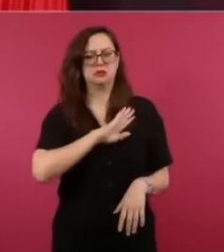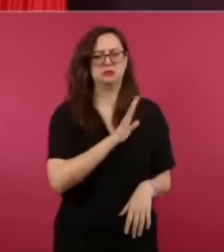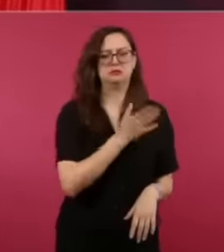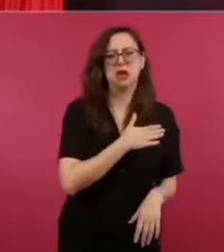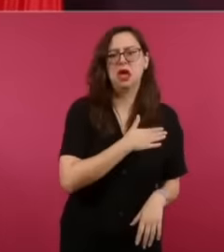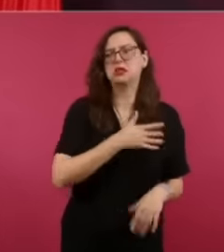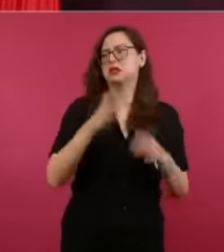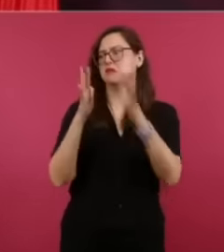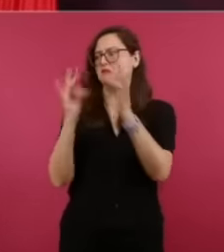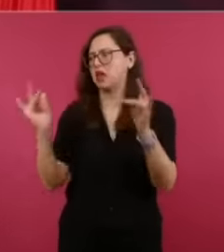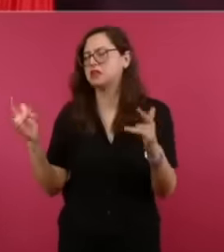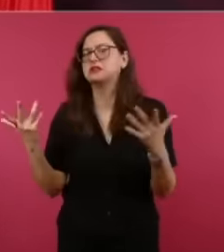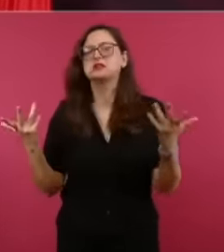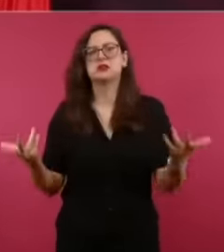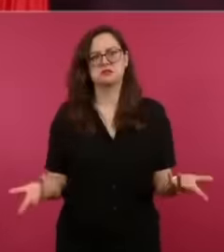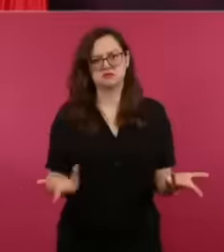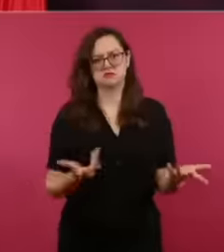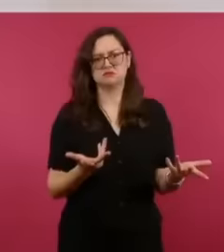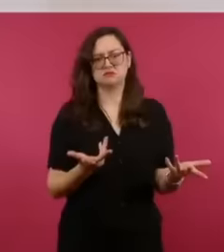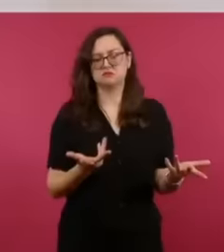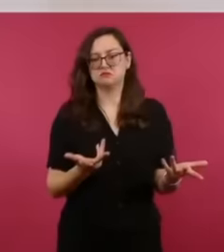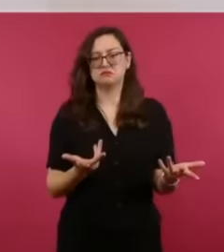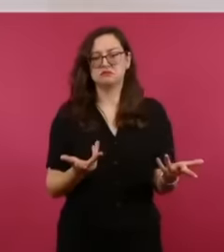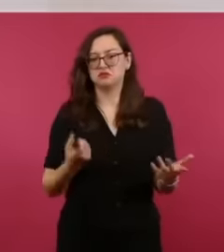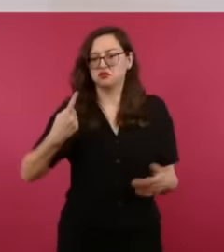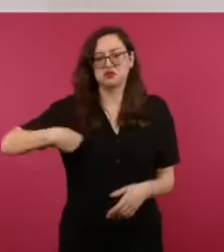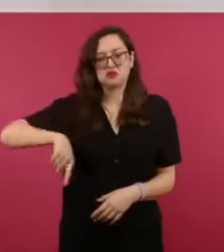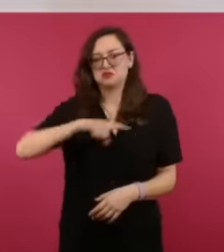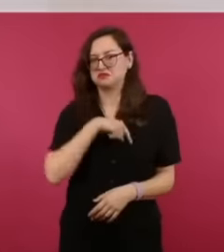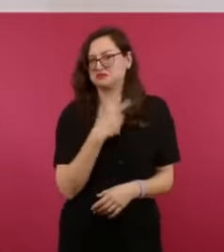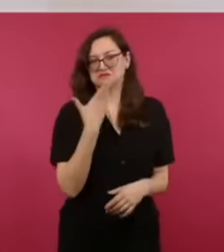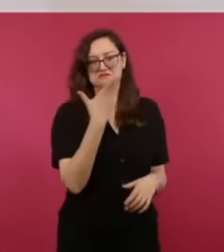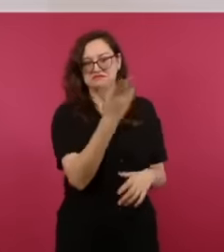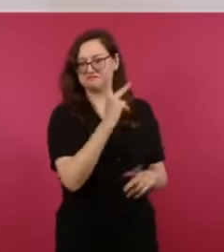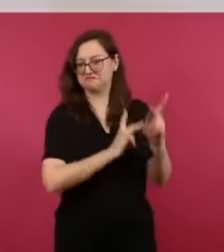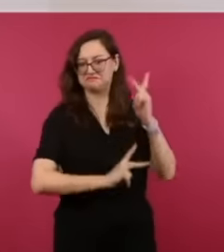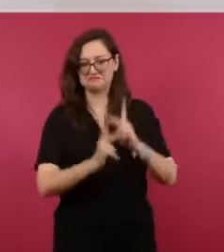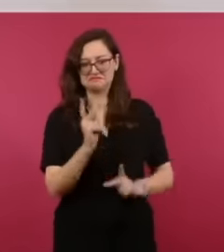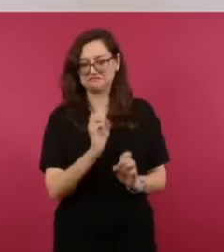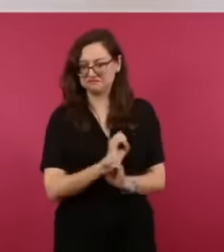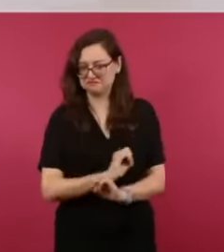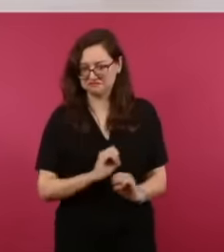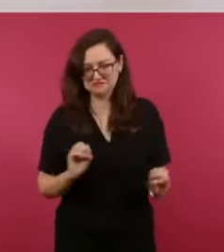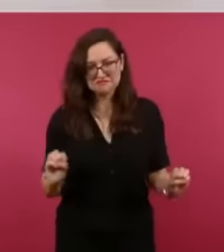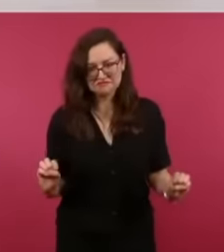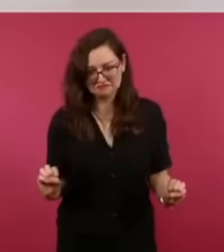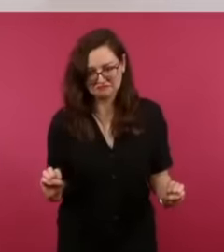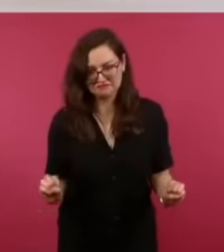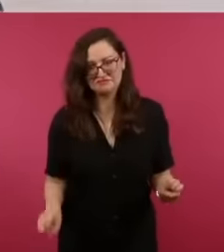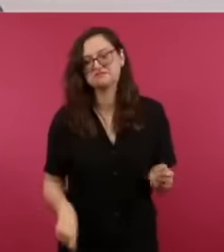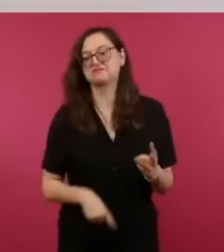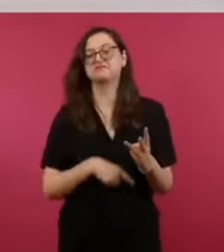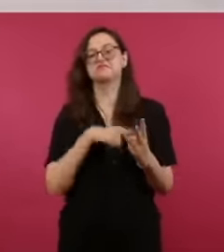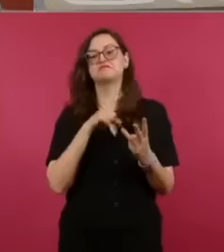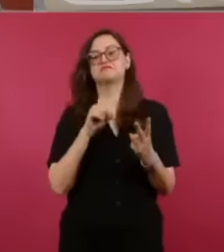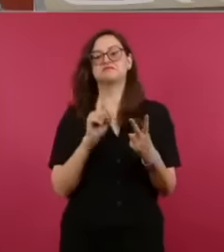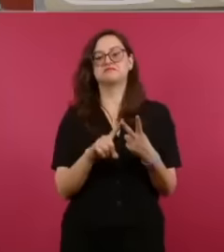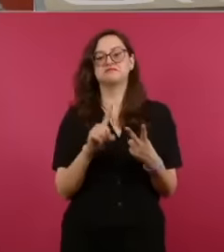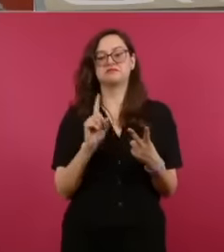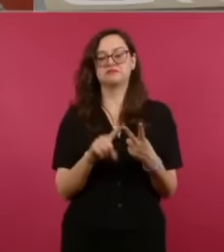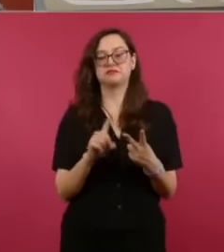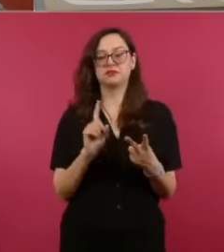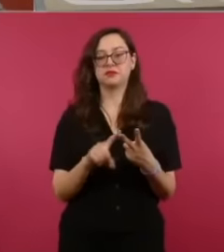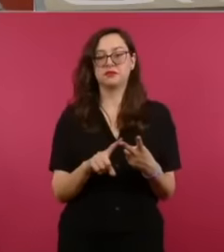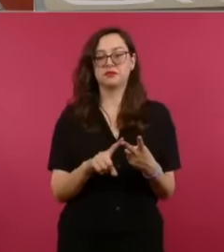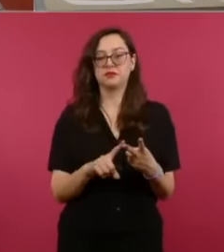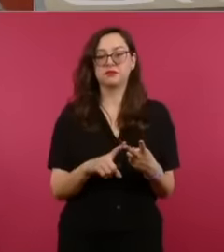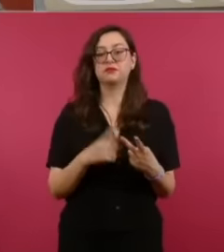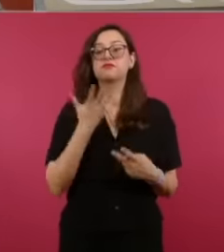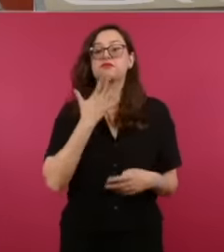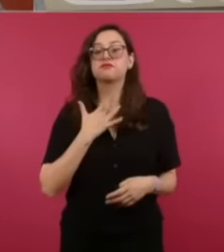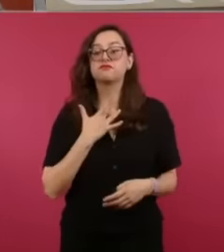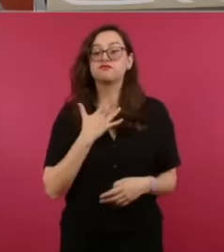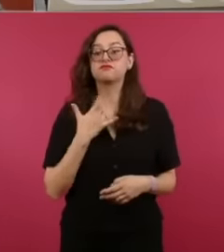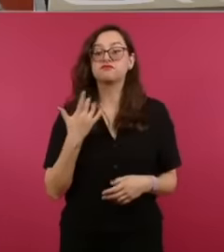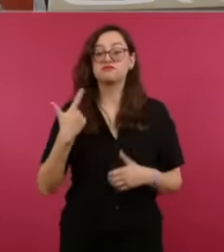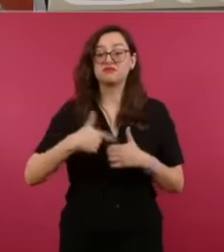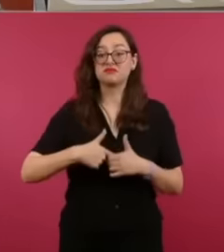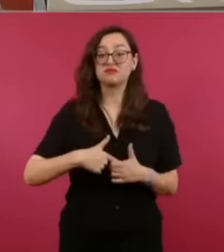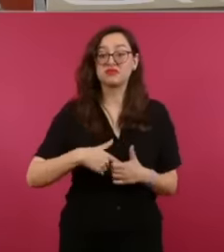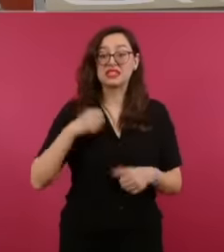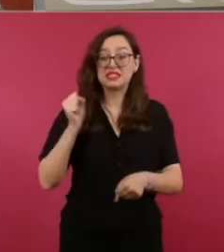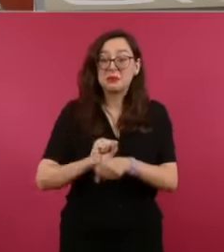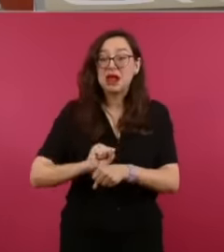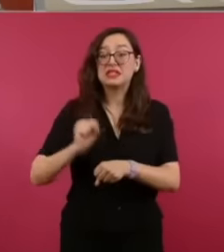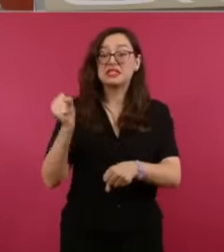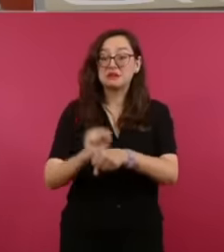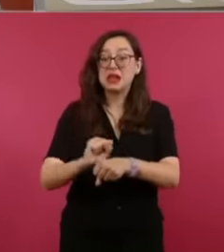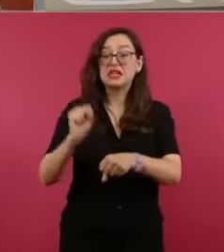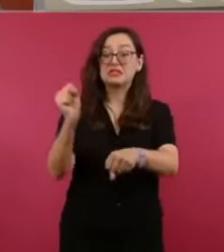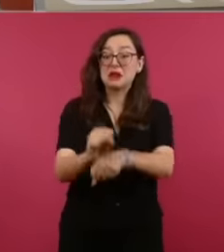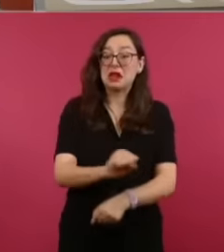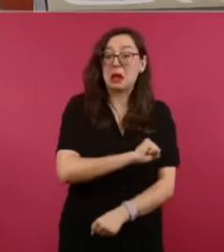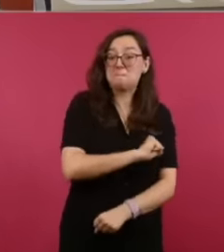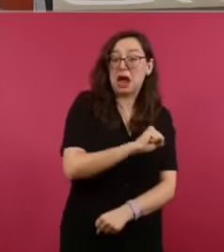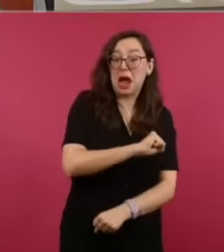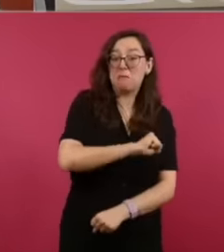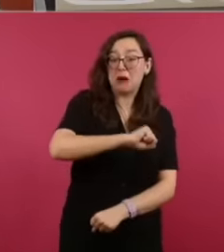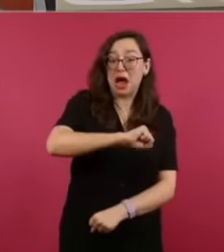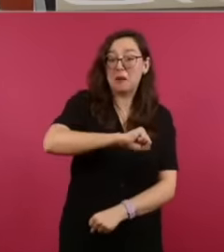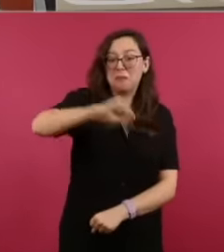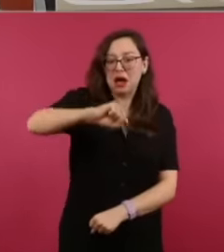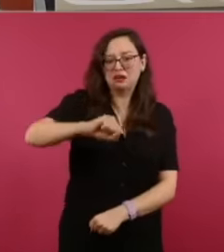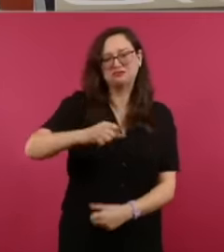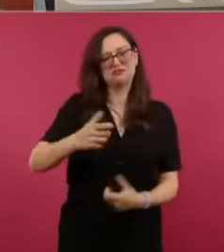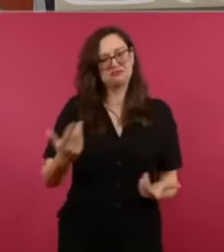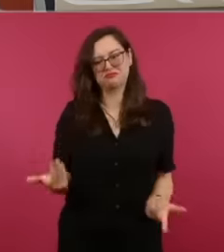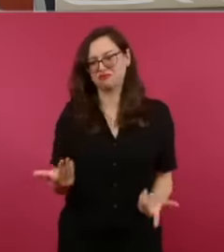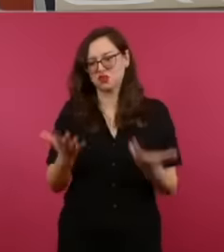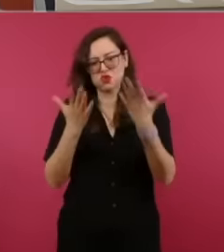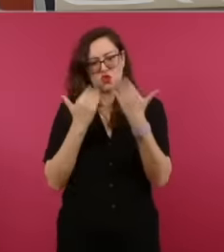second country here there have not been gasoline explosions as it was before and I can prove it to you with